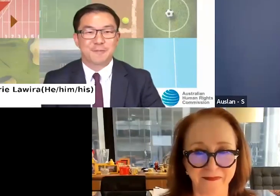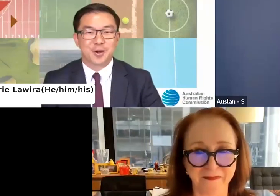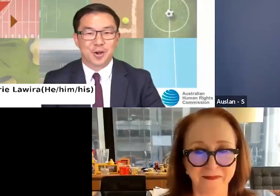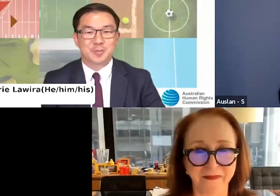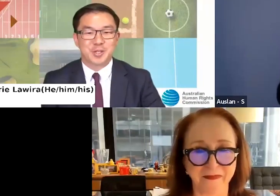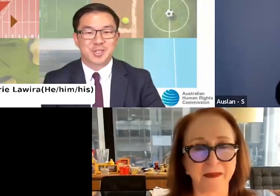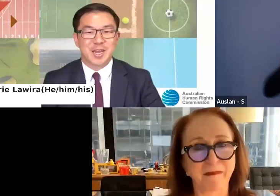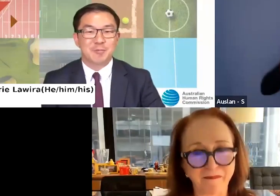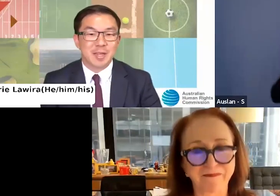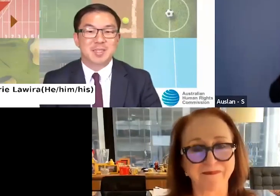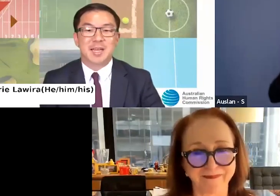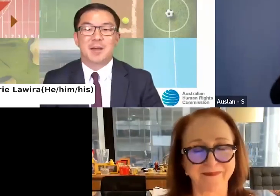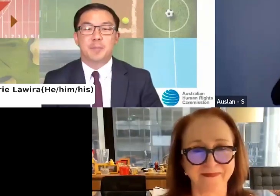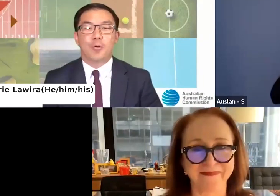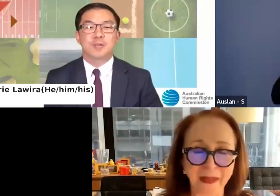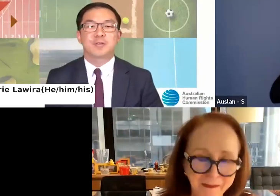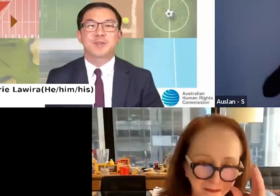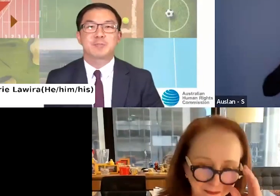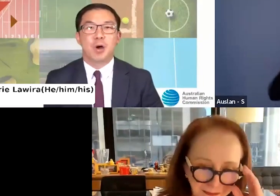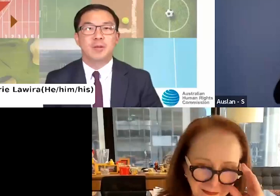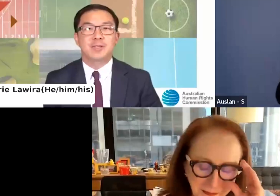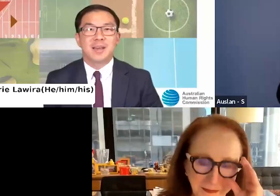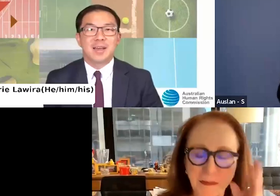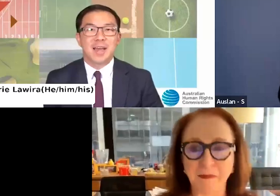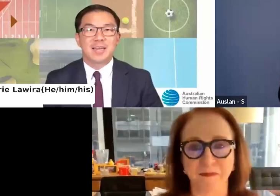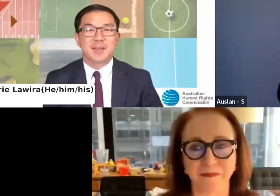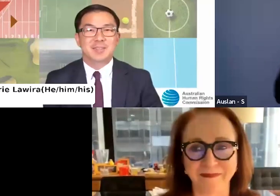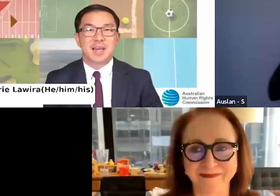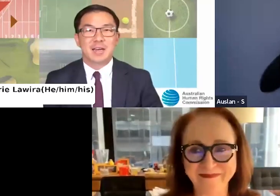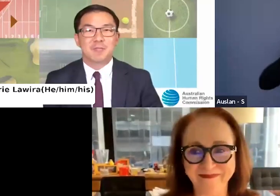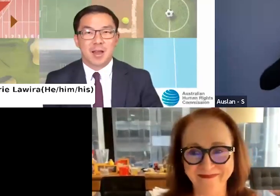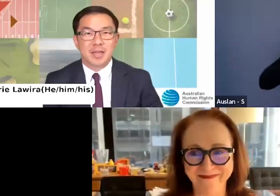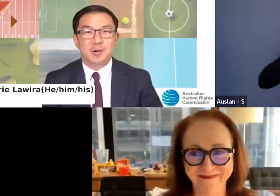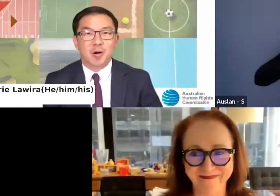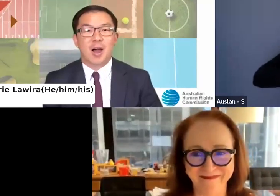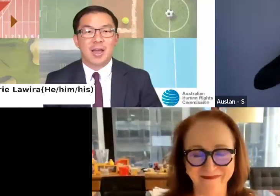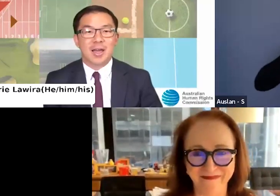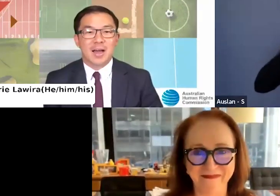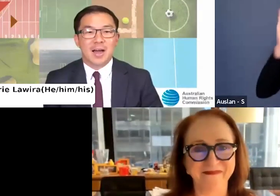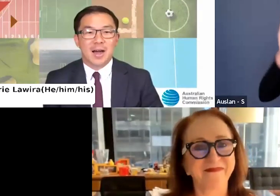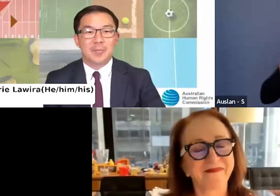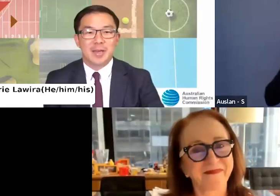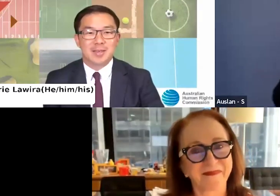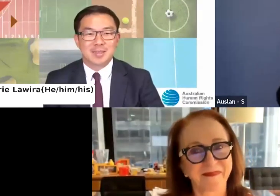for your contribution today, really setting out the importance of this moment and giving us that rallying cry of, yes,